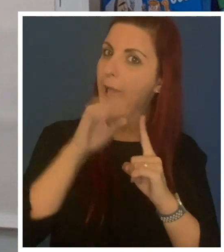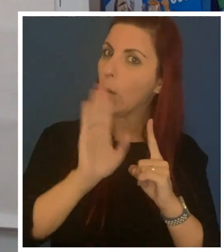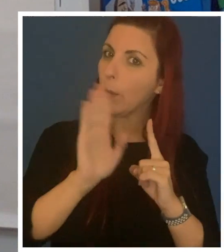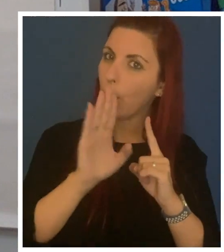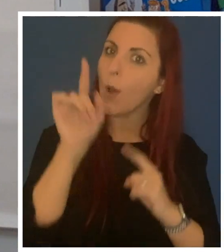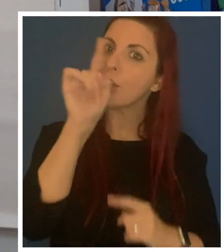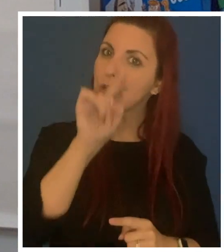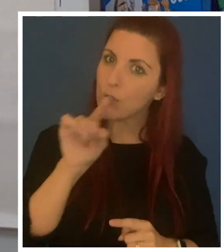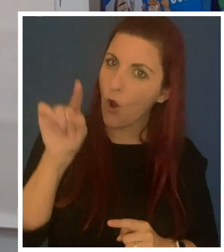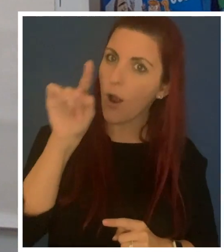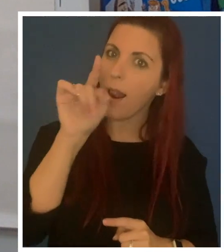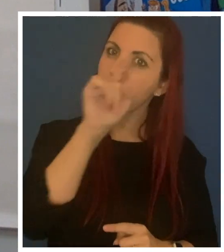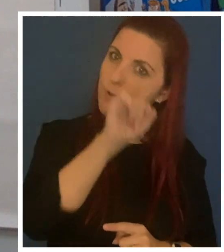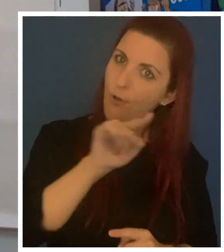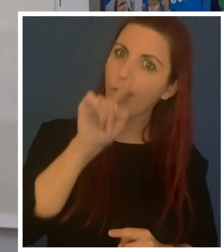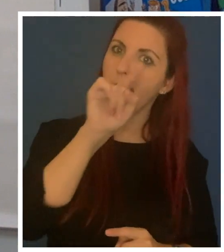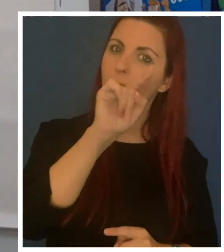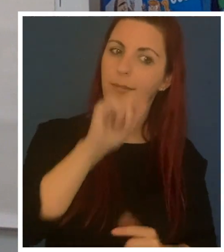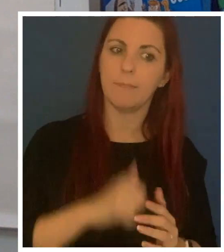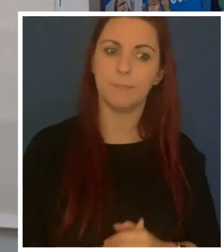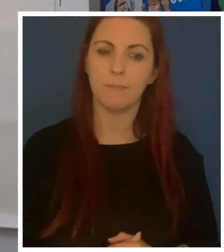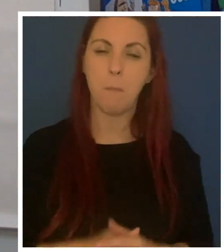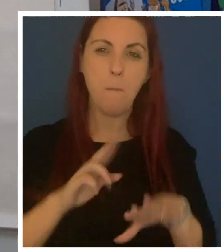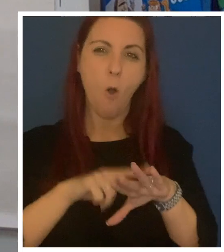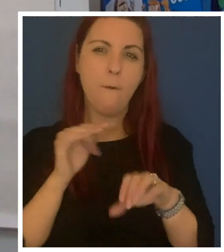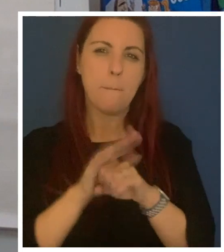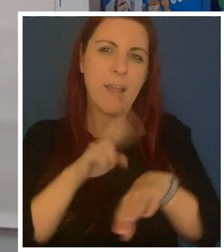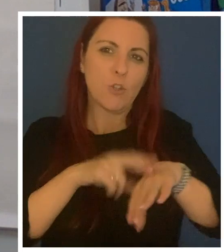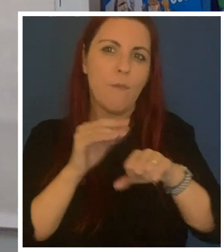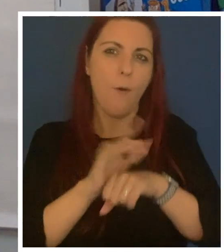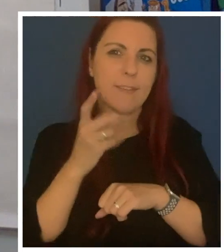made out of eggs, Sparkie is more circular eyes, so each of these eyes is